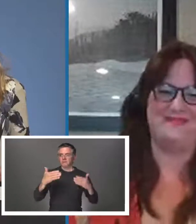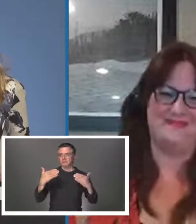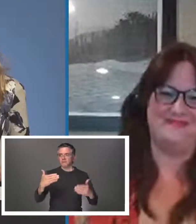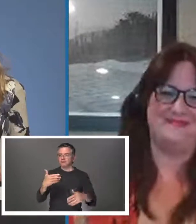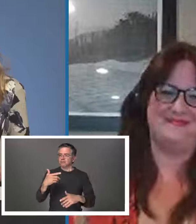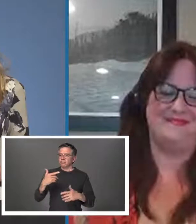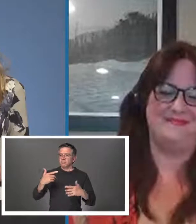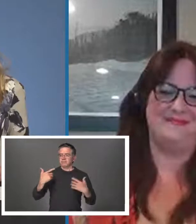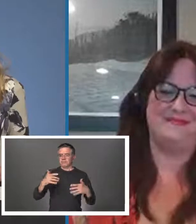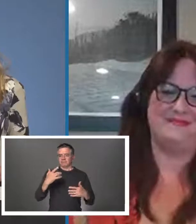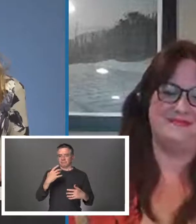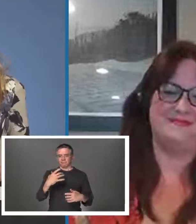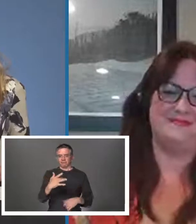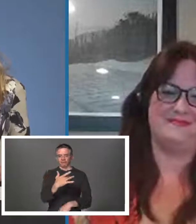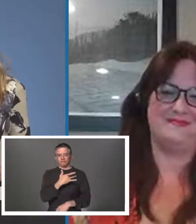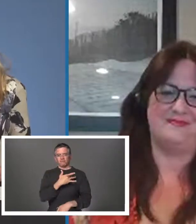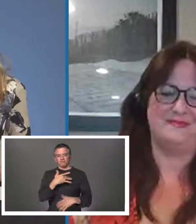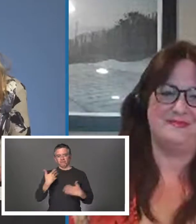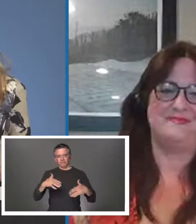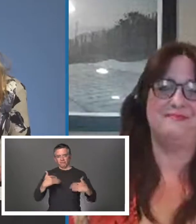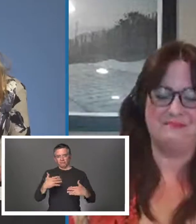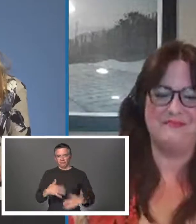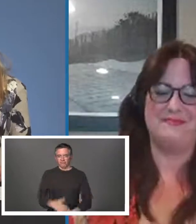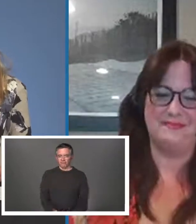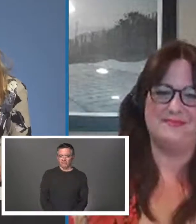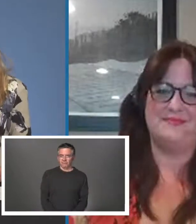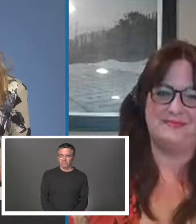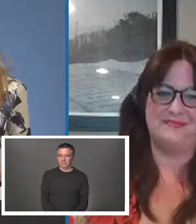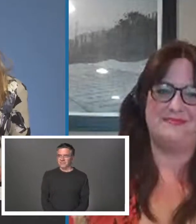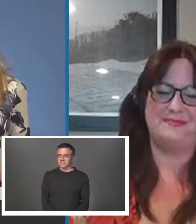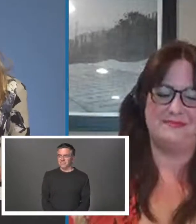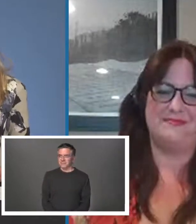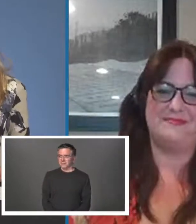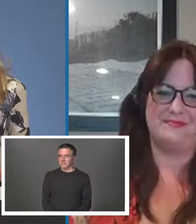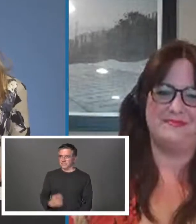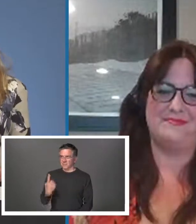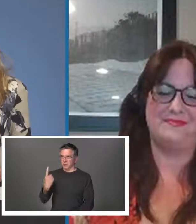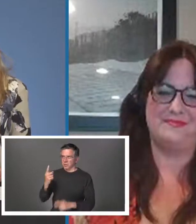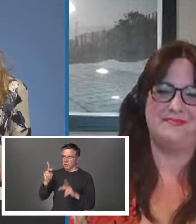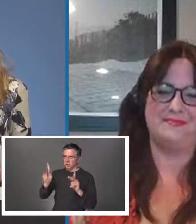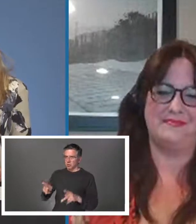Wow, yep, one at a time, one at a time, Nicole. Thanks for sharing that.